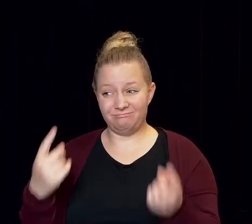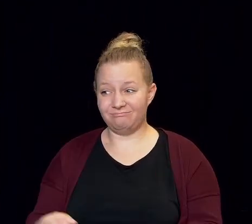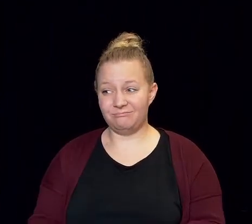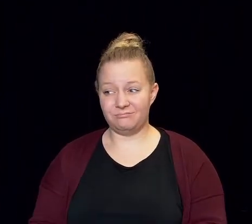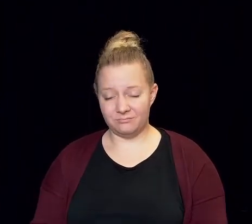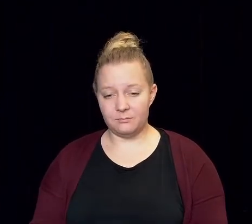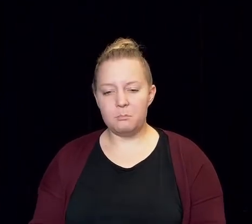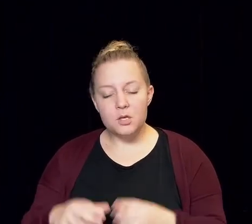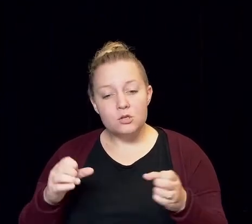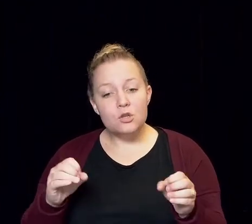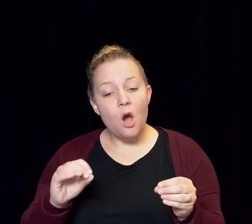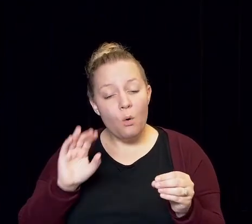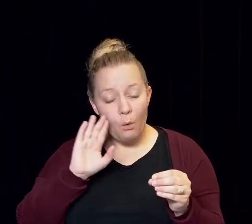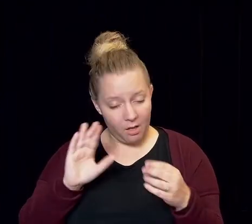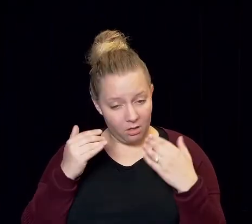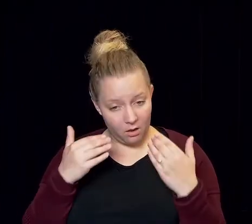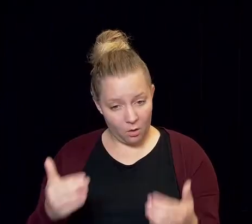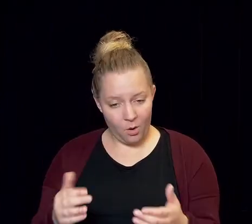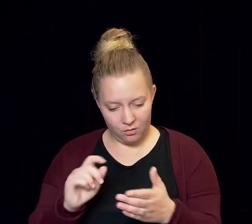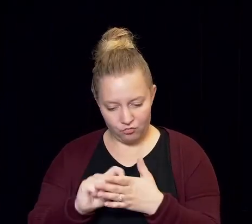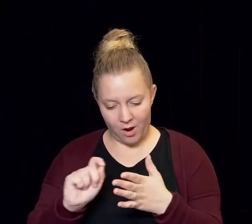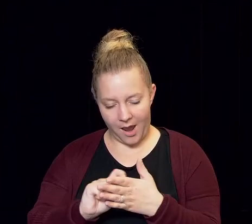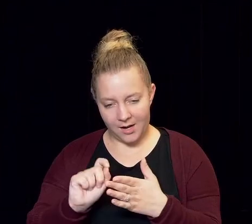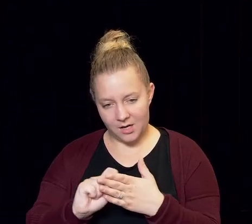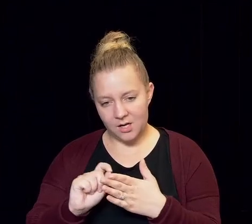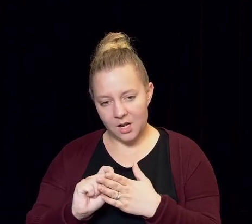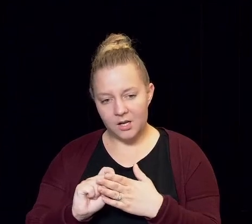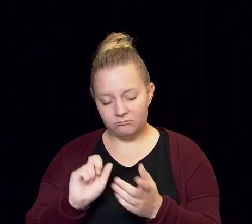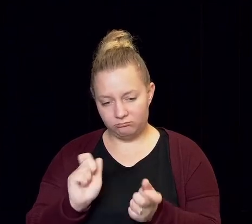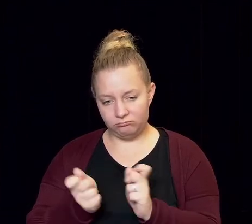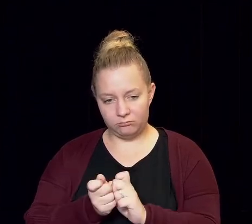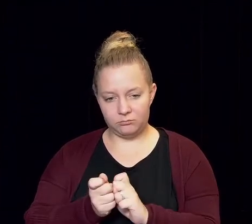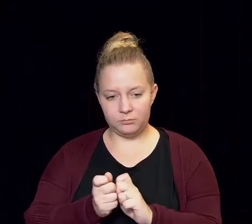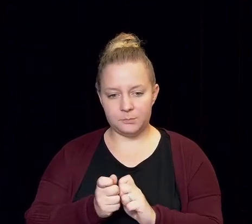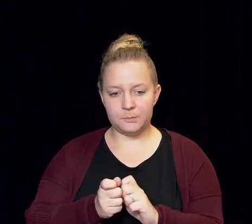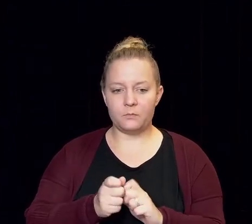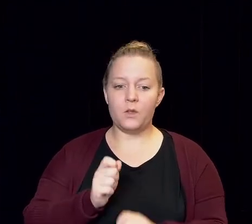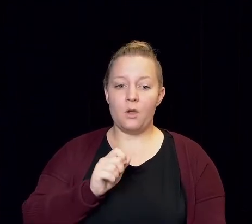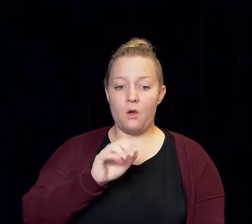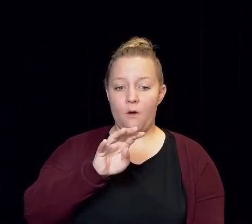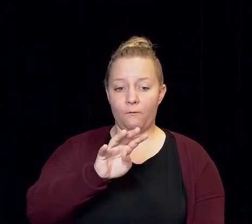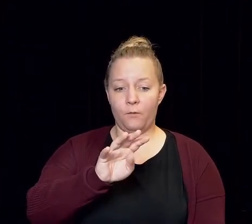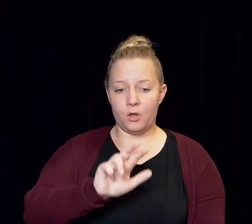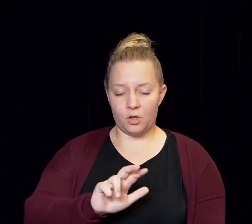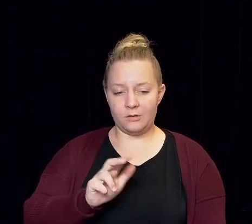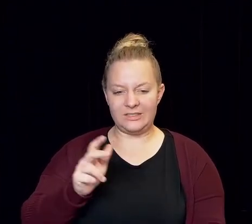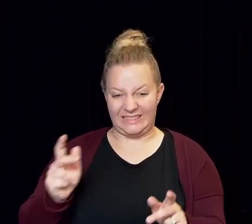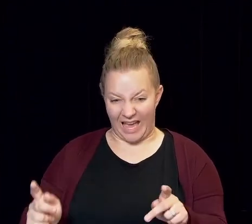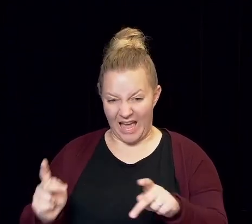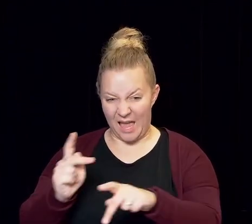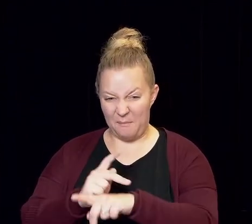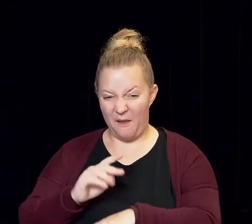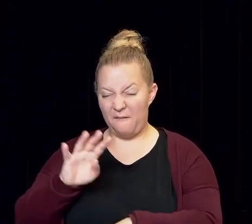So, we're going to go ahead and rewrite it as 4/3 times 4/1 so I will get